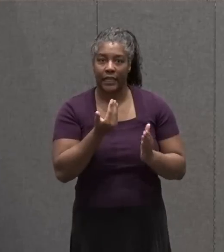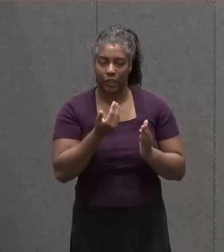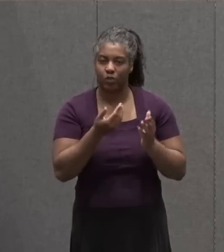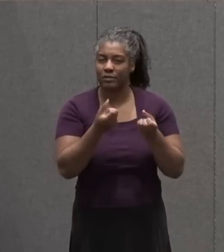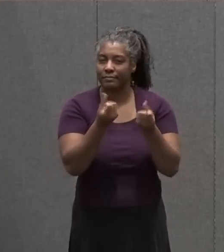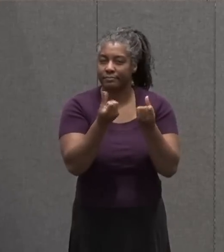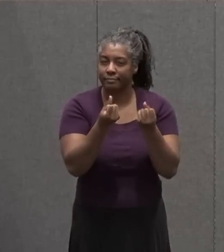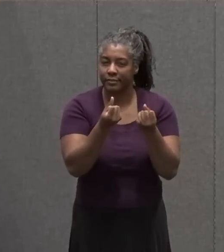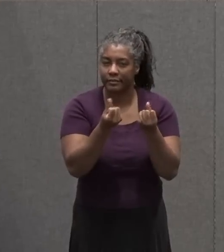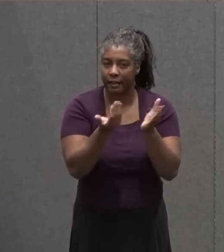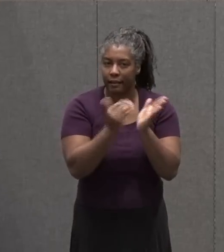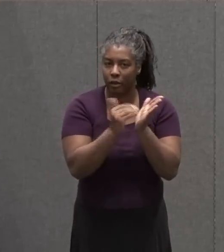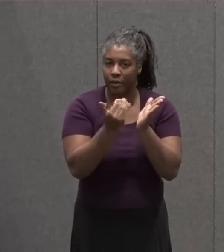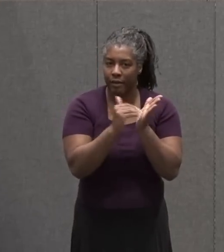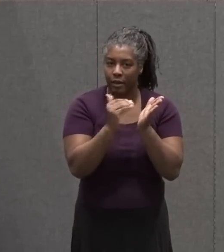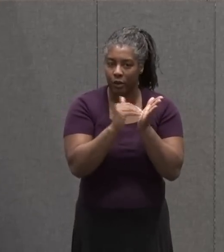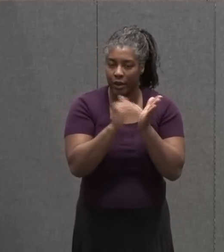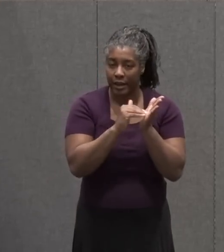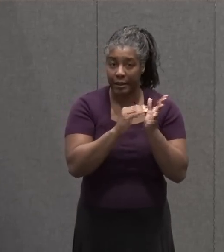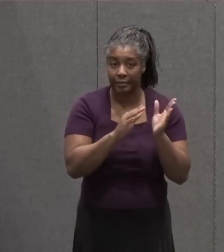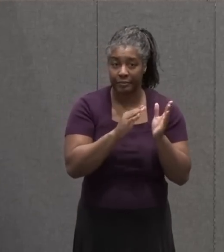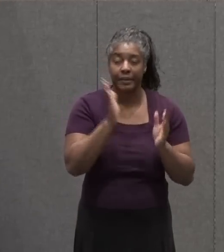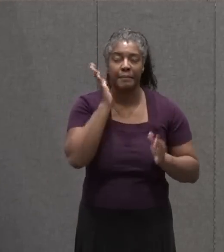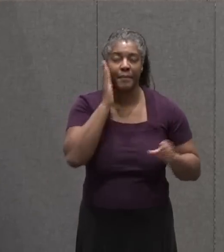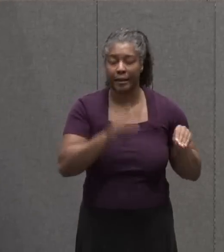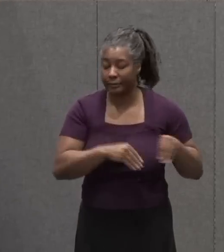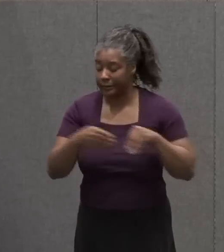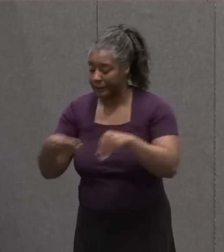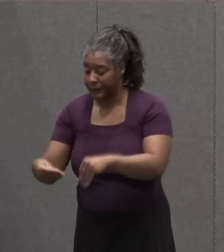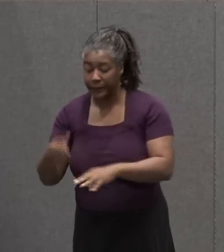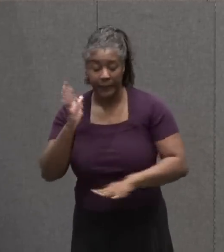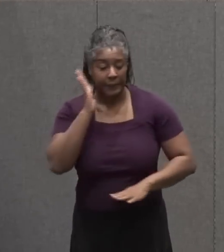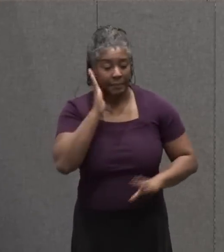make your bed, make your bed, we're using our remember power.